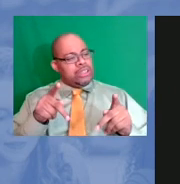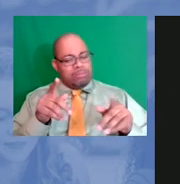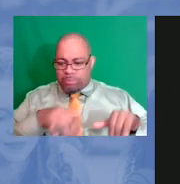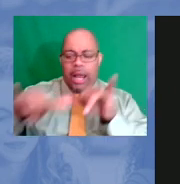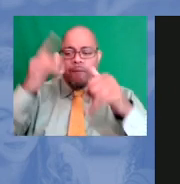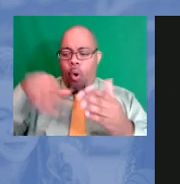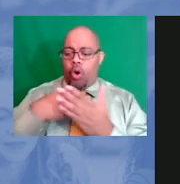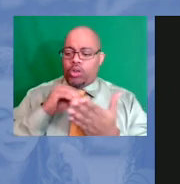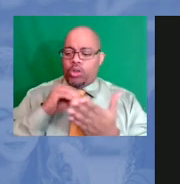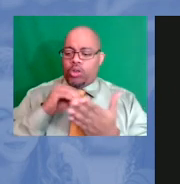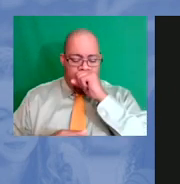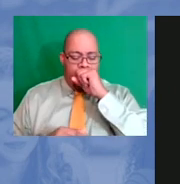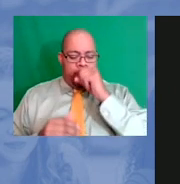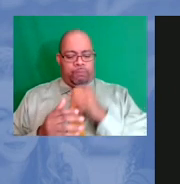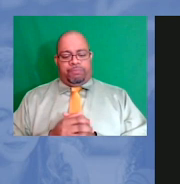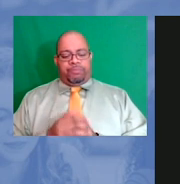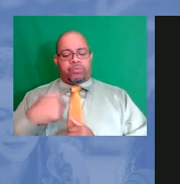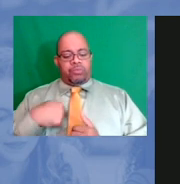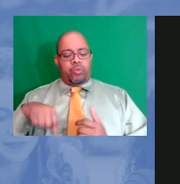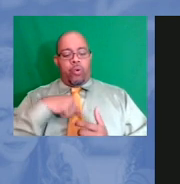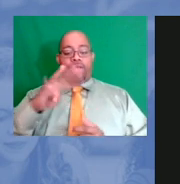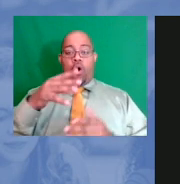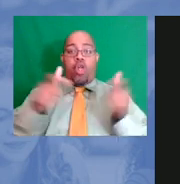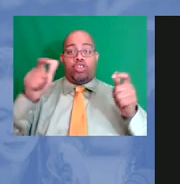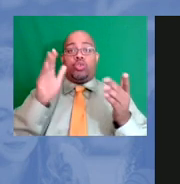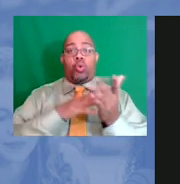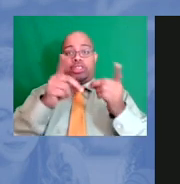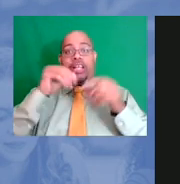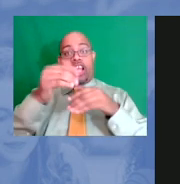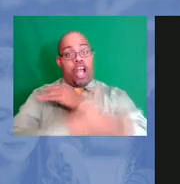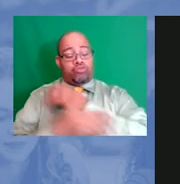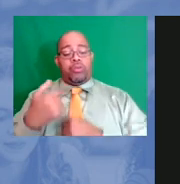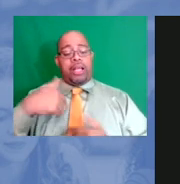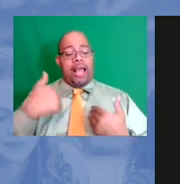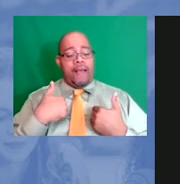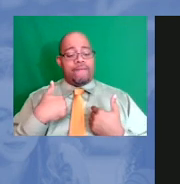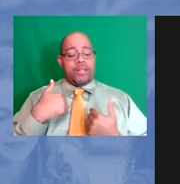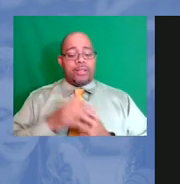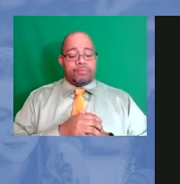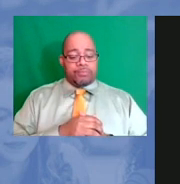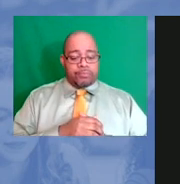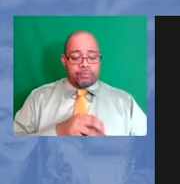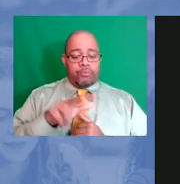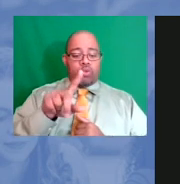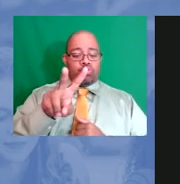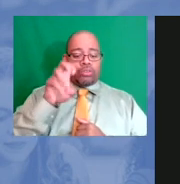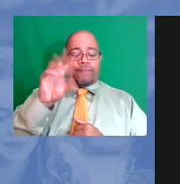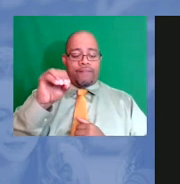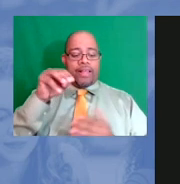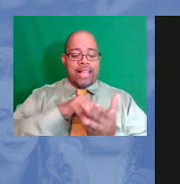WE HAVE 350,000 STUDENTS, HOW CAN WE MAKE SURE THAT ALL OF THEM TO MR. CARVALHO'S POINT,